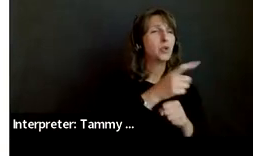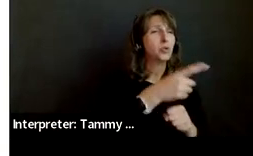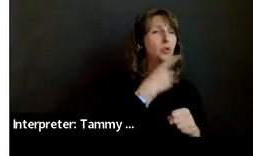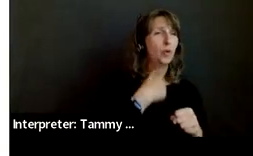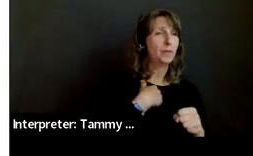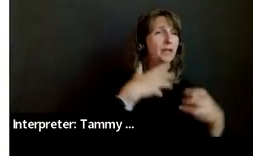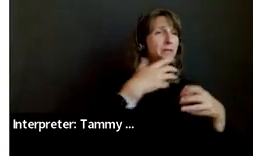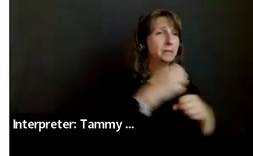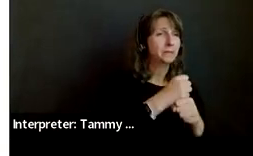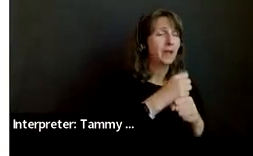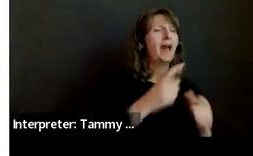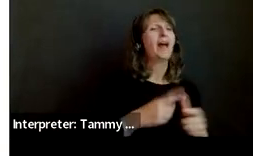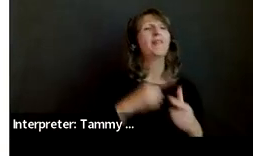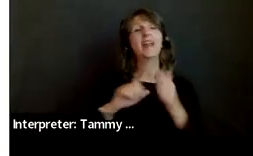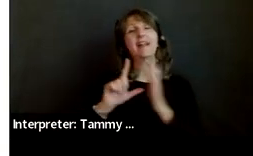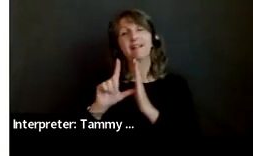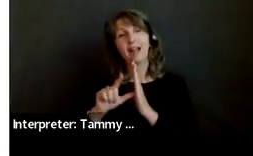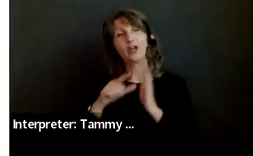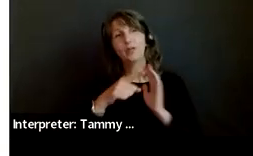And it's very important when responding to someone who has escalated or someone who has been through a trauma that you keep your observation separate from the evaluation.